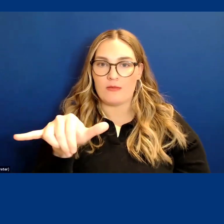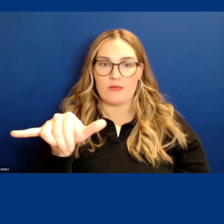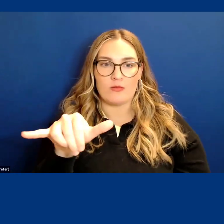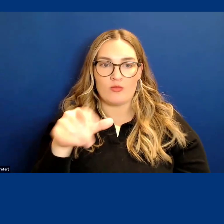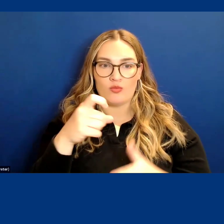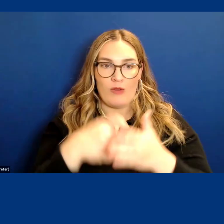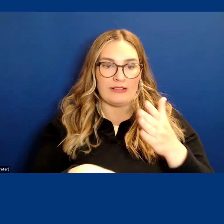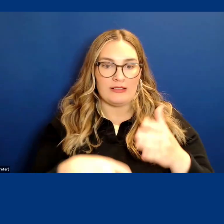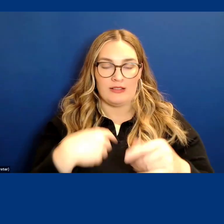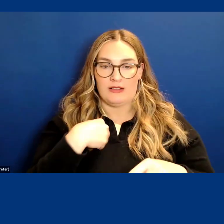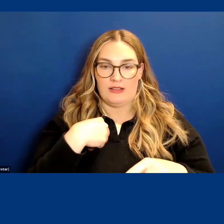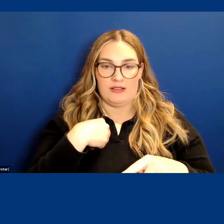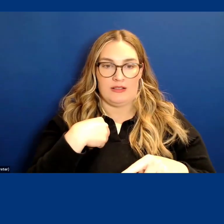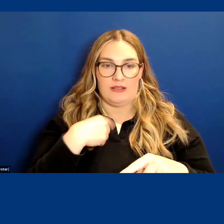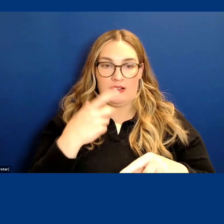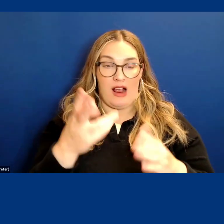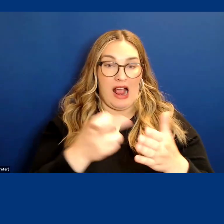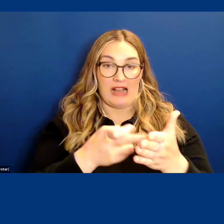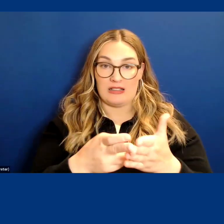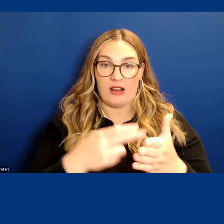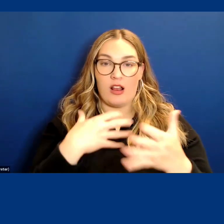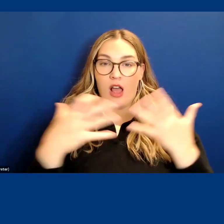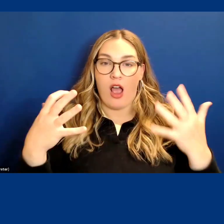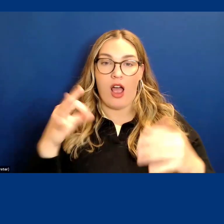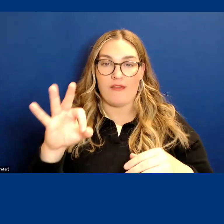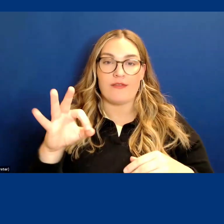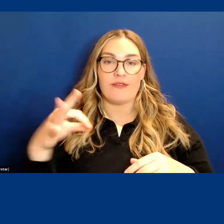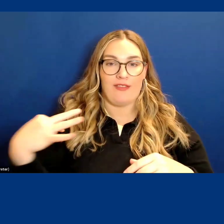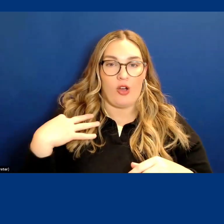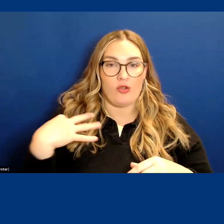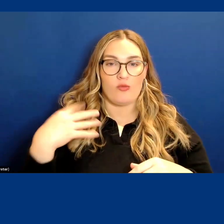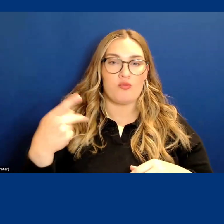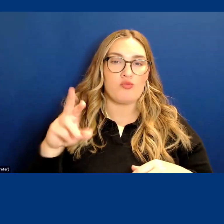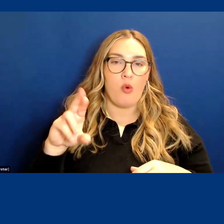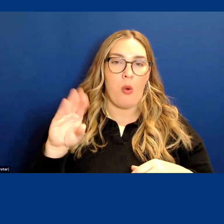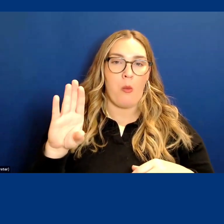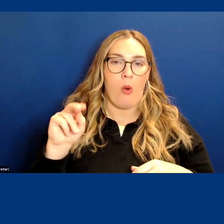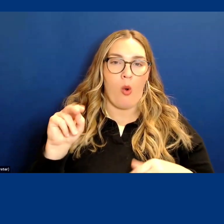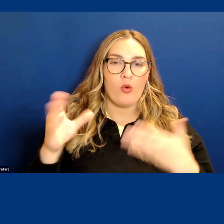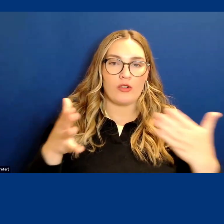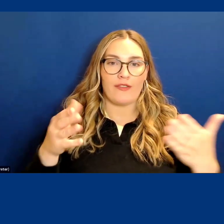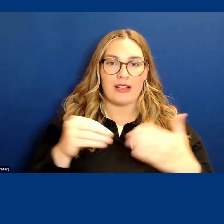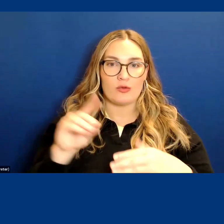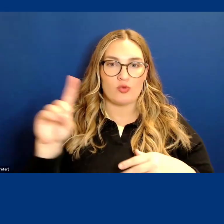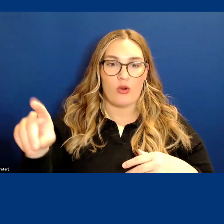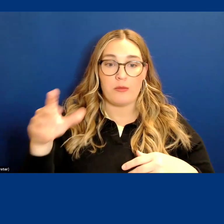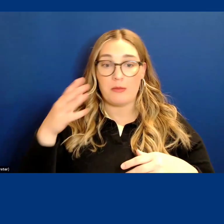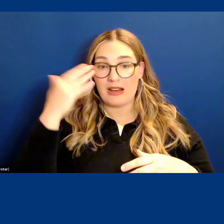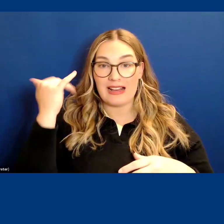I do a lot of pro bono services in Detroit. And so because it's just a passion area of mine